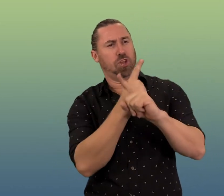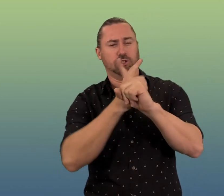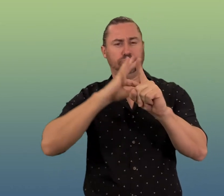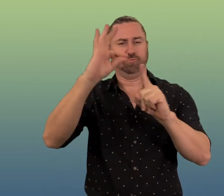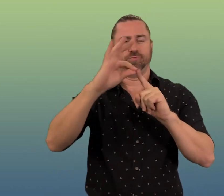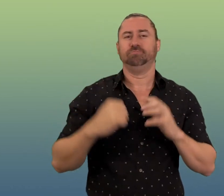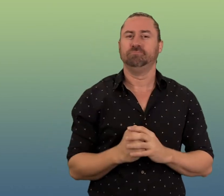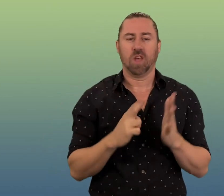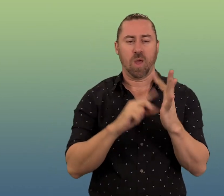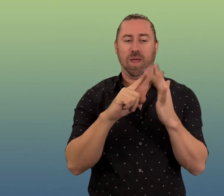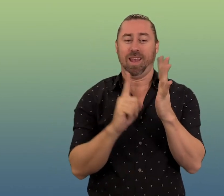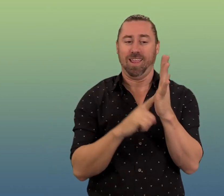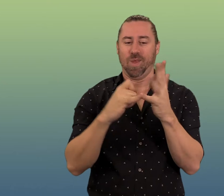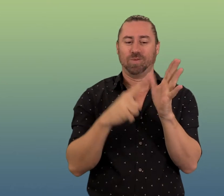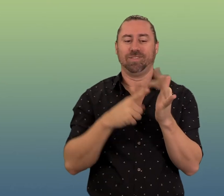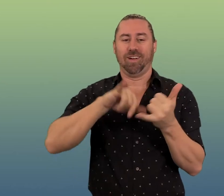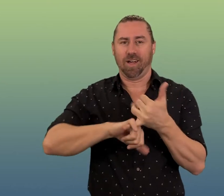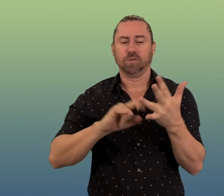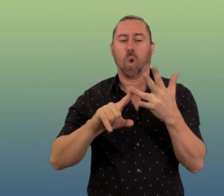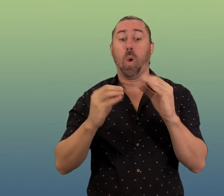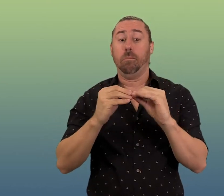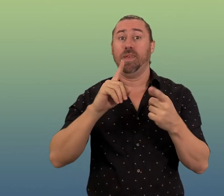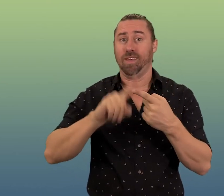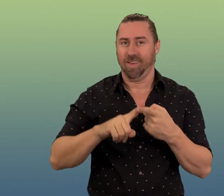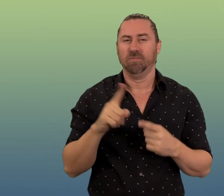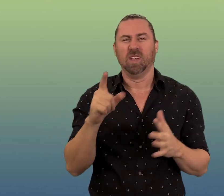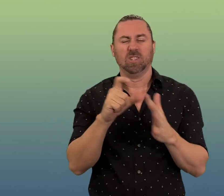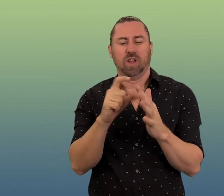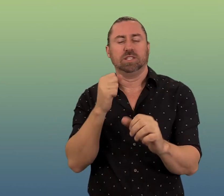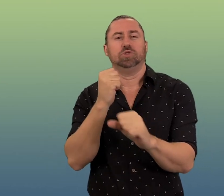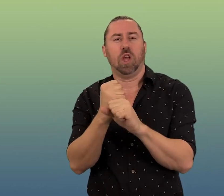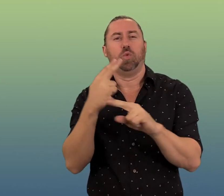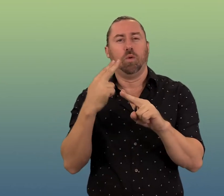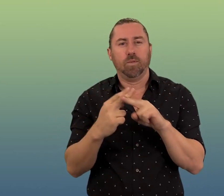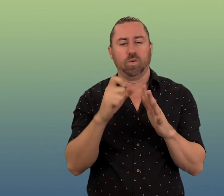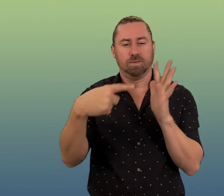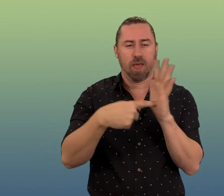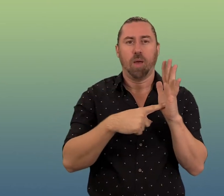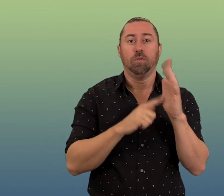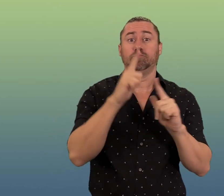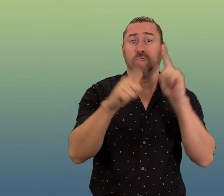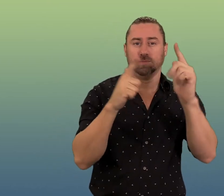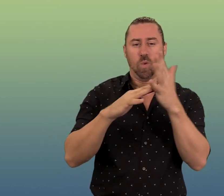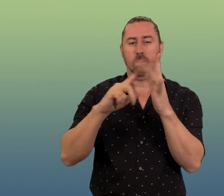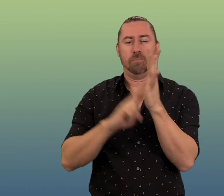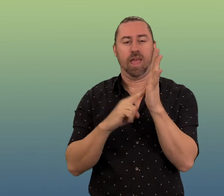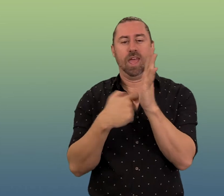Signed, Neil Scales OBE Director General Department of Transport and Main Roads.